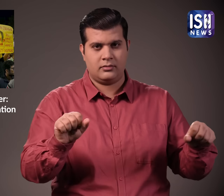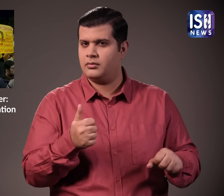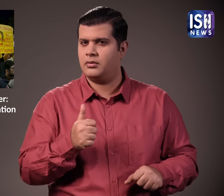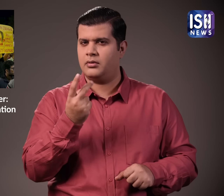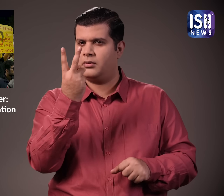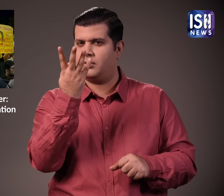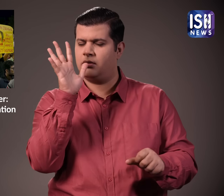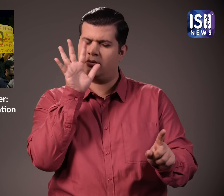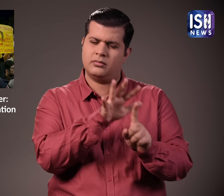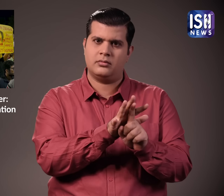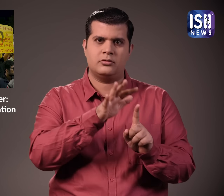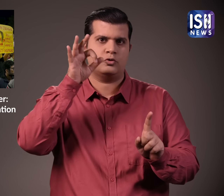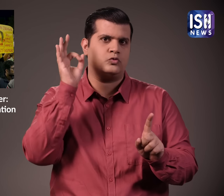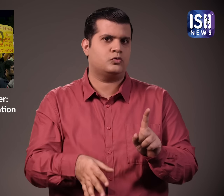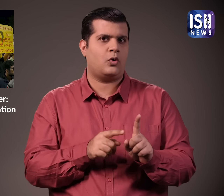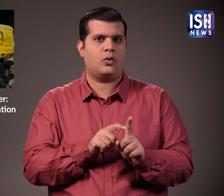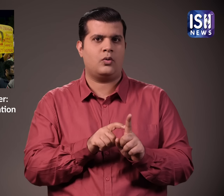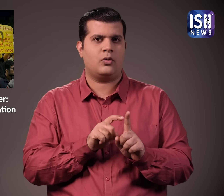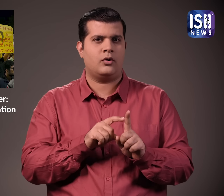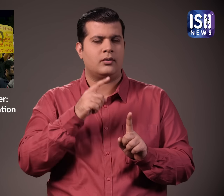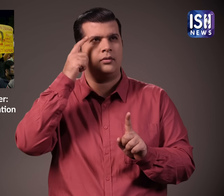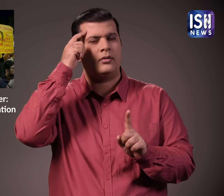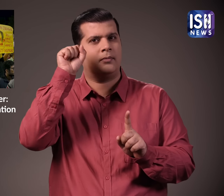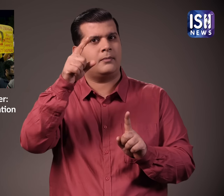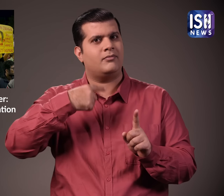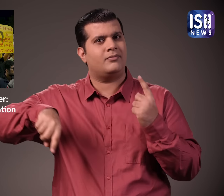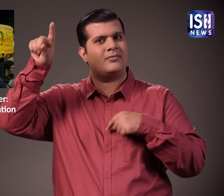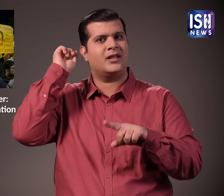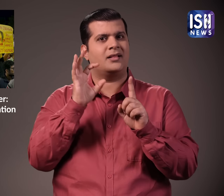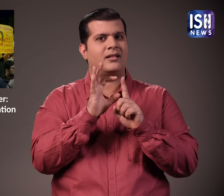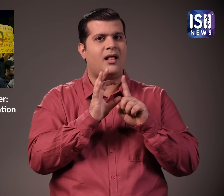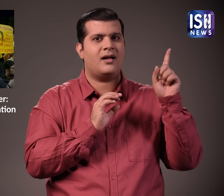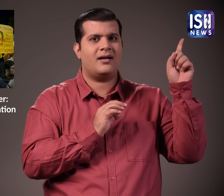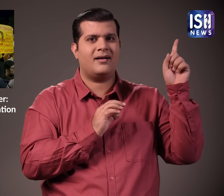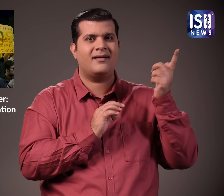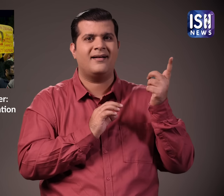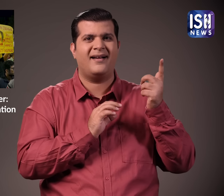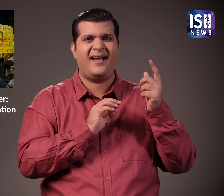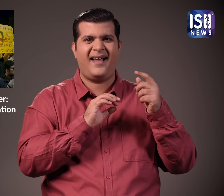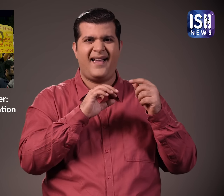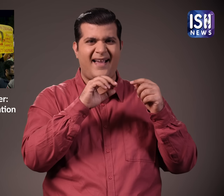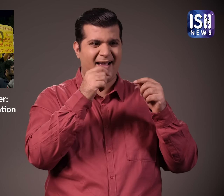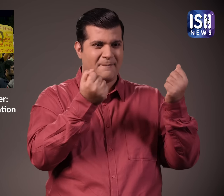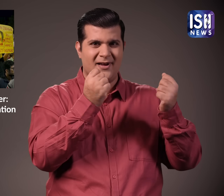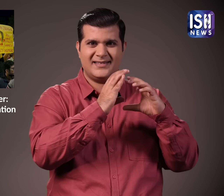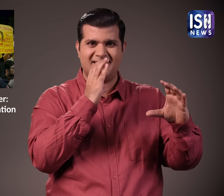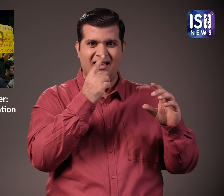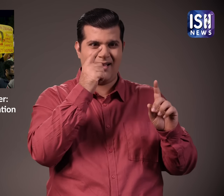It's not possible that one person could have broken her legs that badly. You all would remember about the Delhi rape case